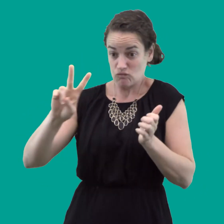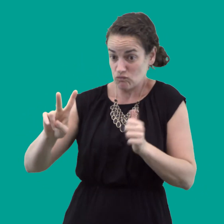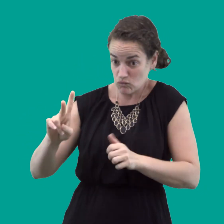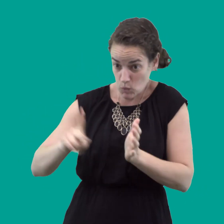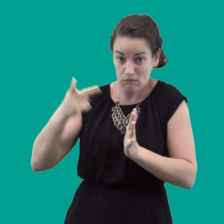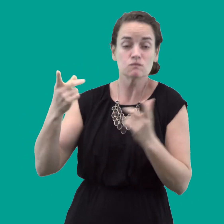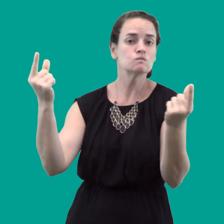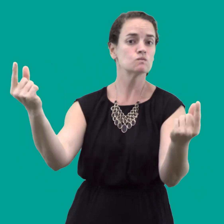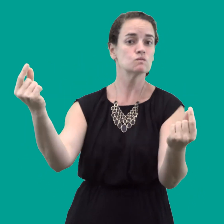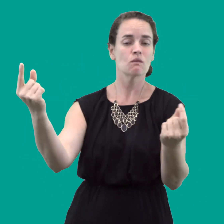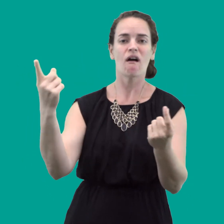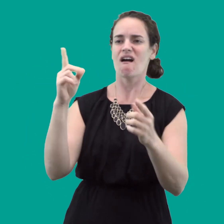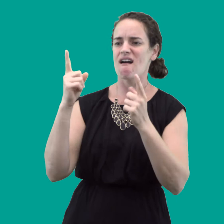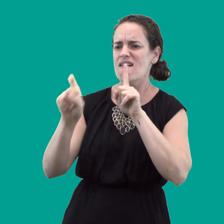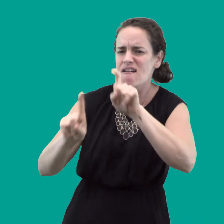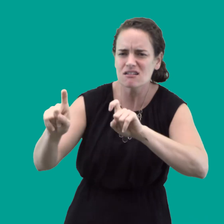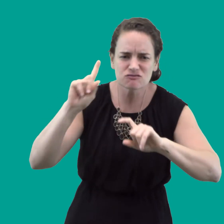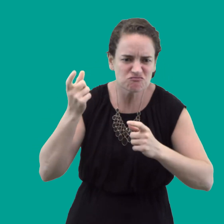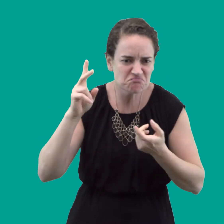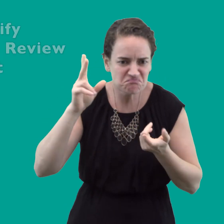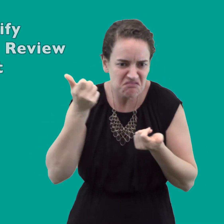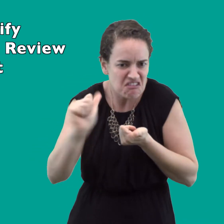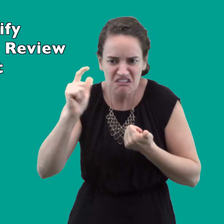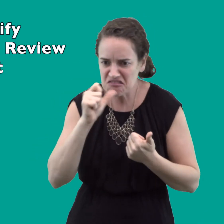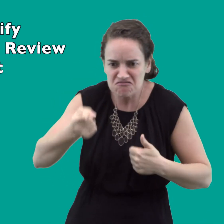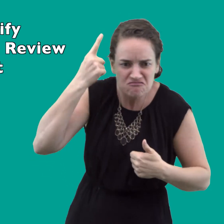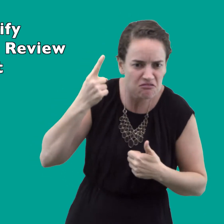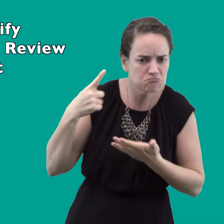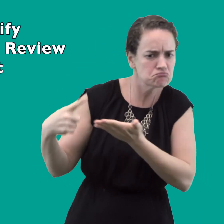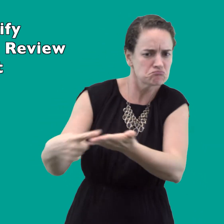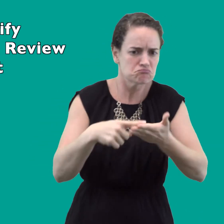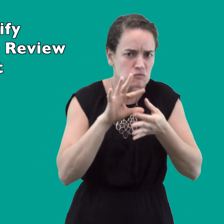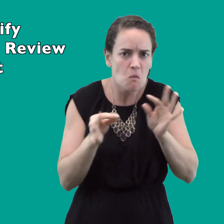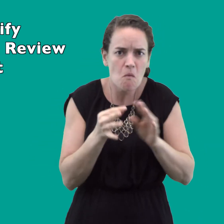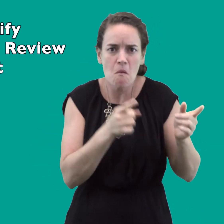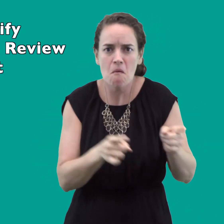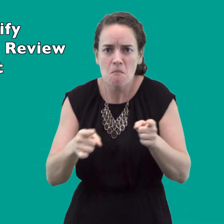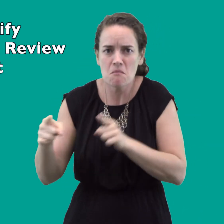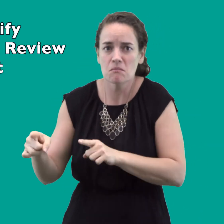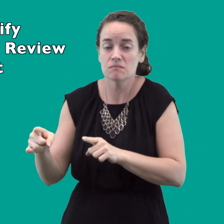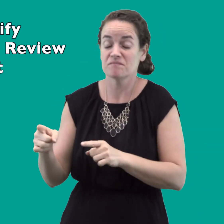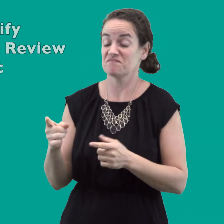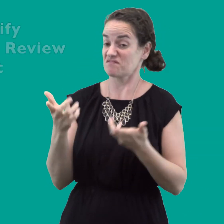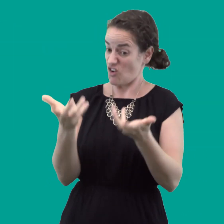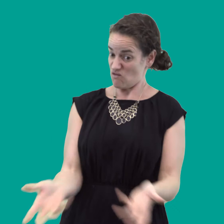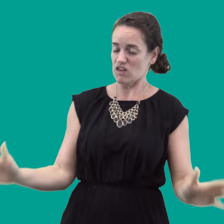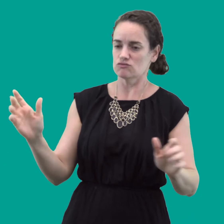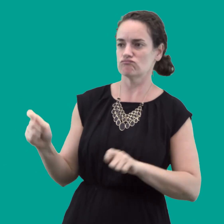When they finish reading it twice, then clarify any misunderstandings and discuss the events of the story.